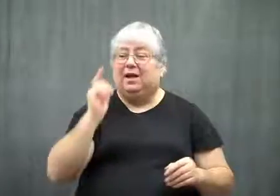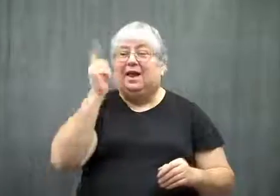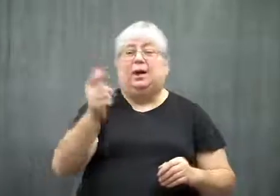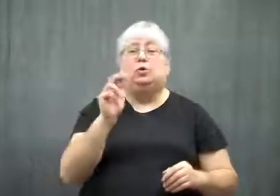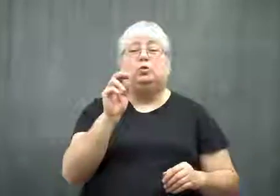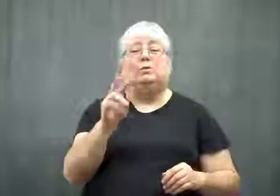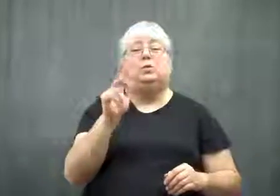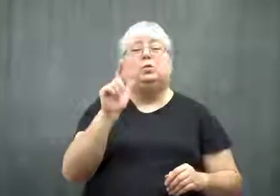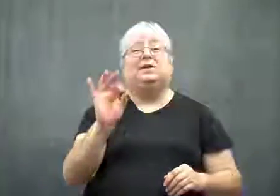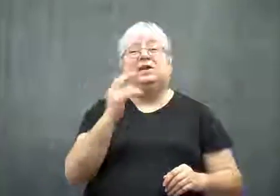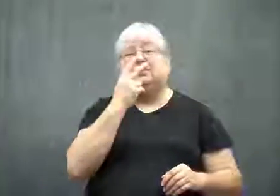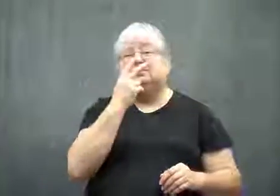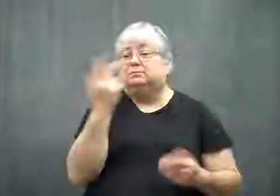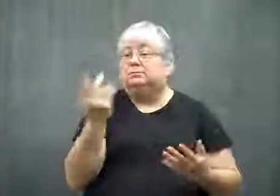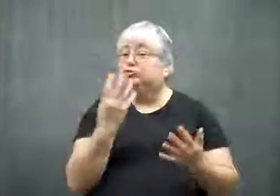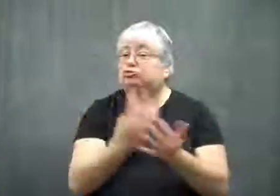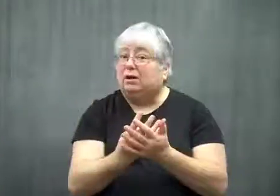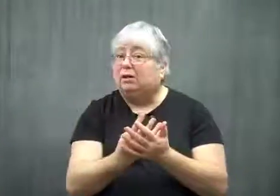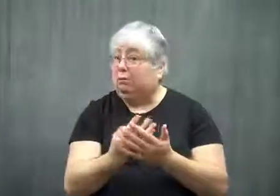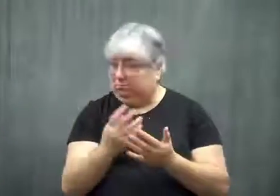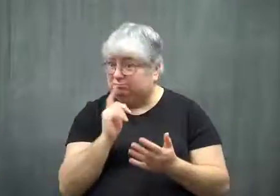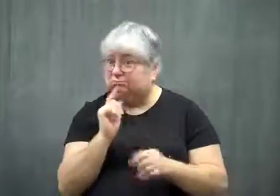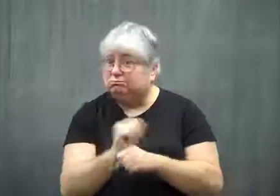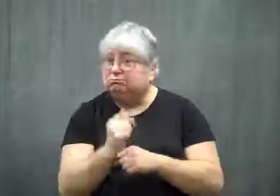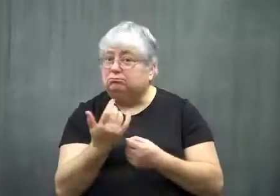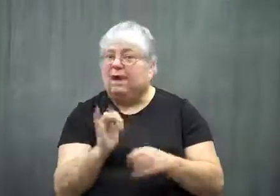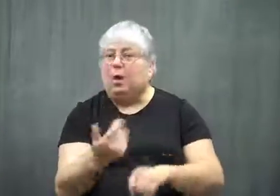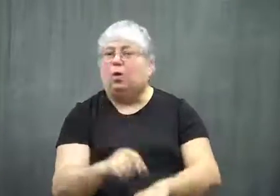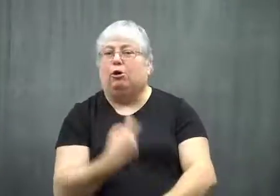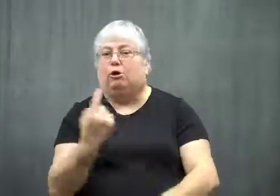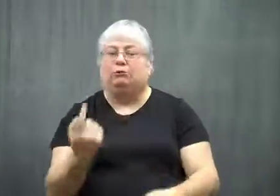Later on the 29th, we'll see if he does go to jail, and if so, for how long.